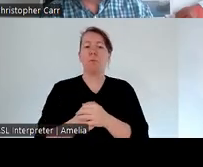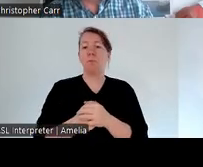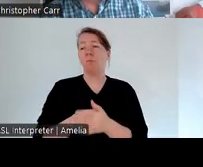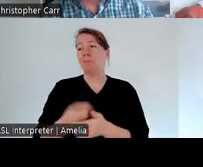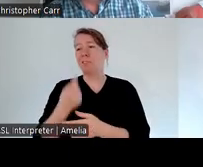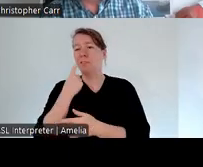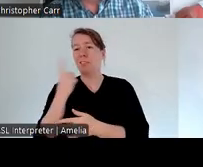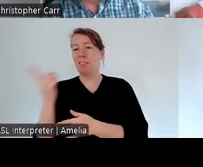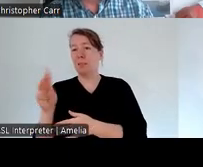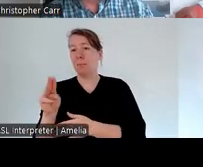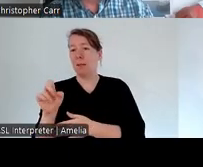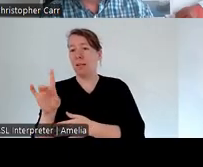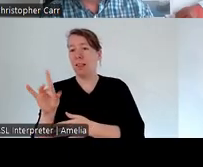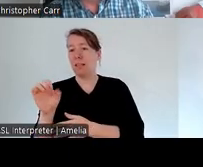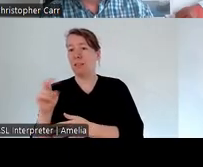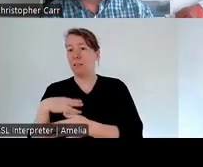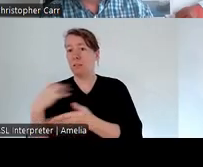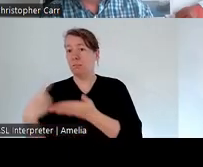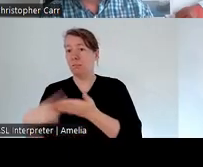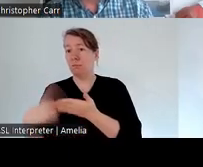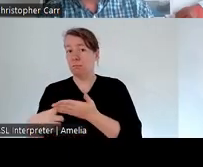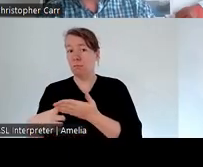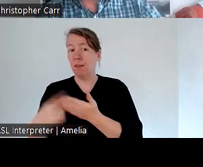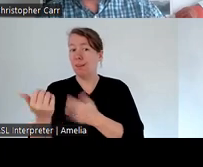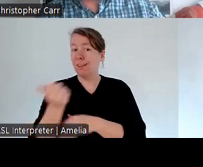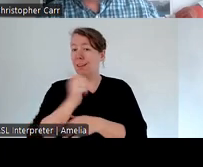was talking about hazards. Is there any hazards in the book? Like there are flashing